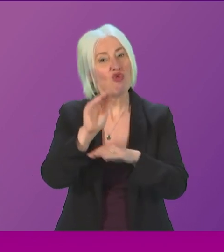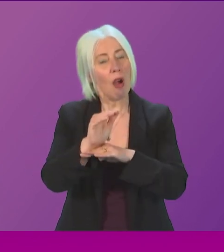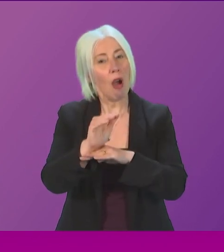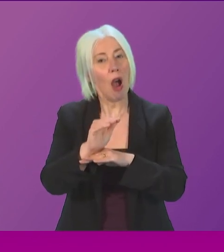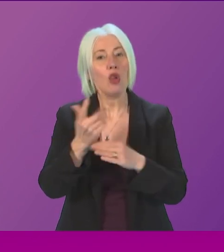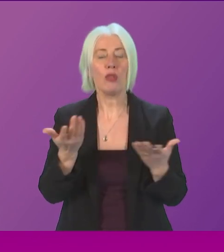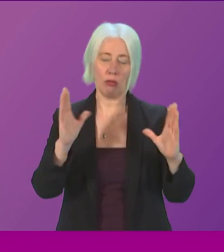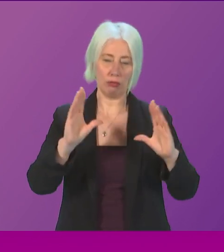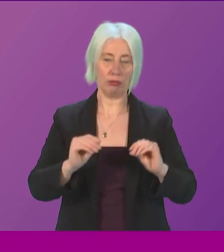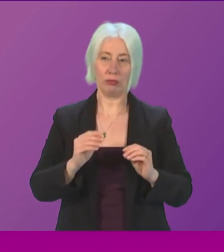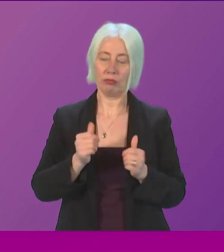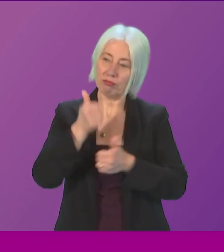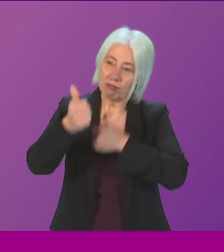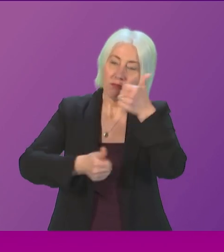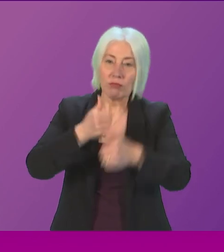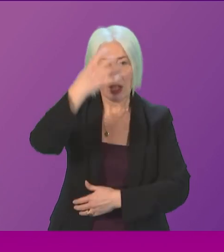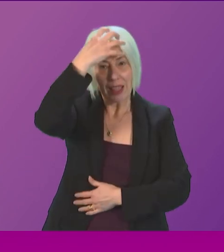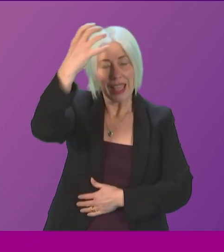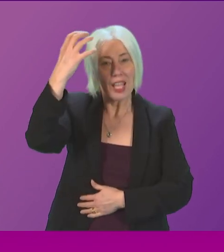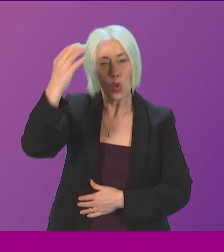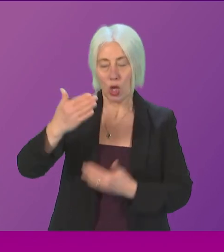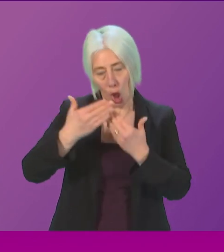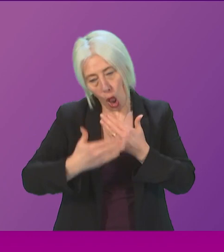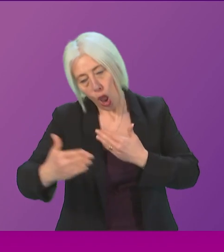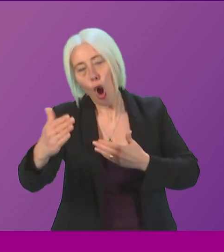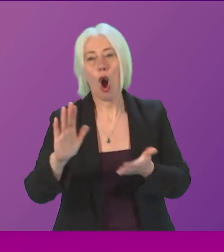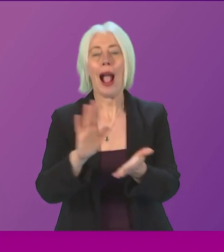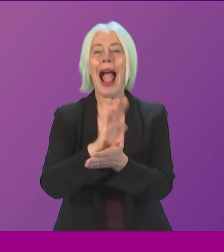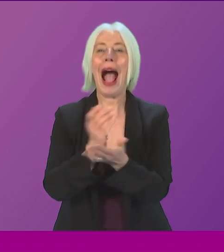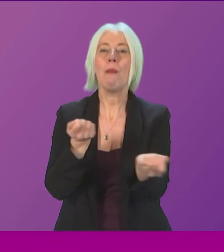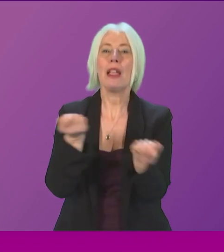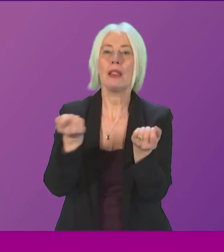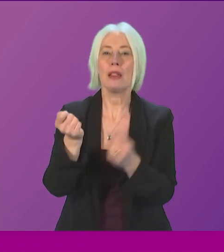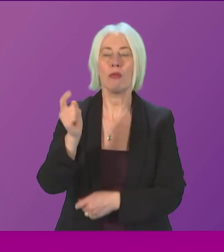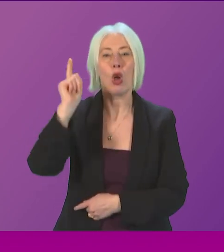I wish the King and Queen a long and happy reign.